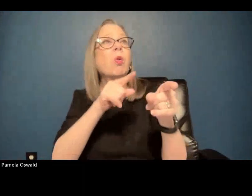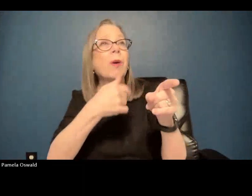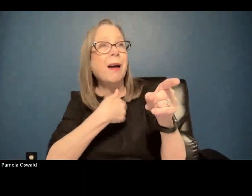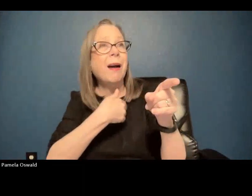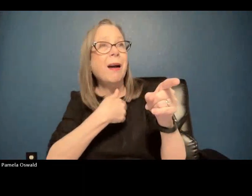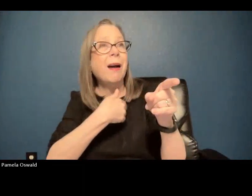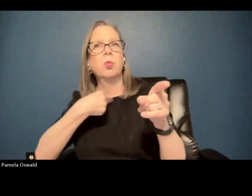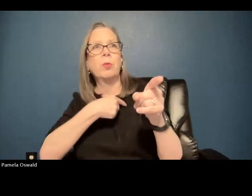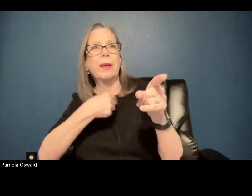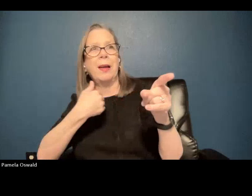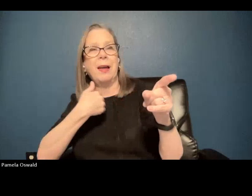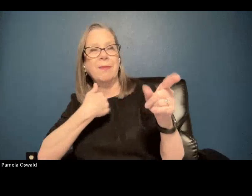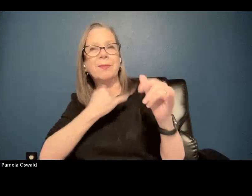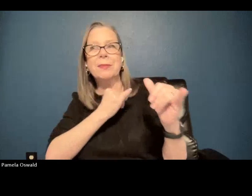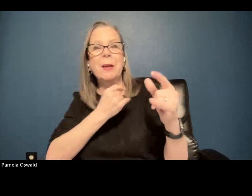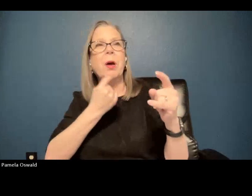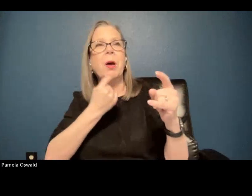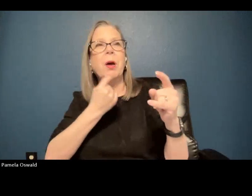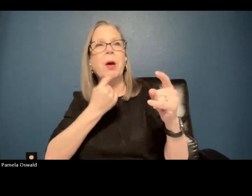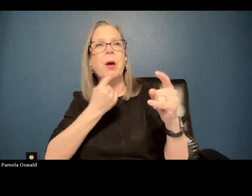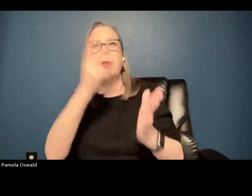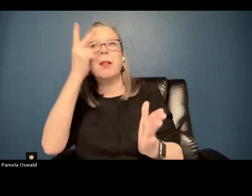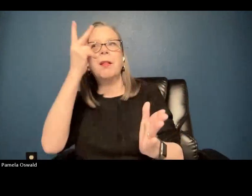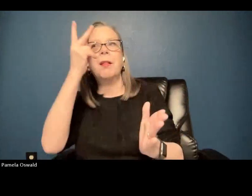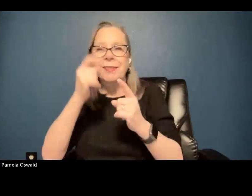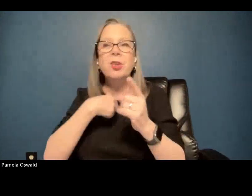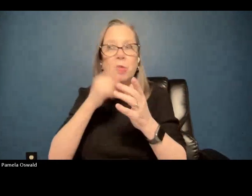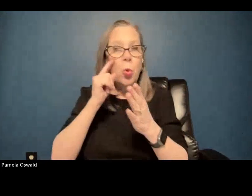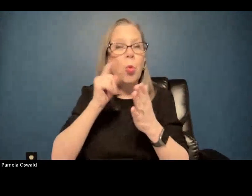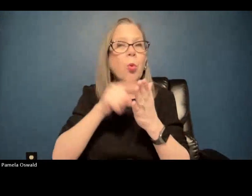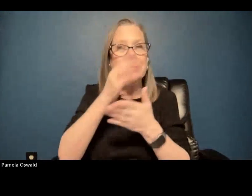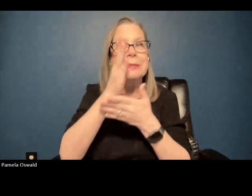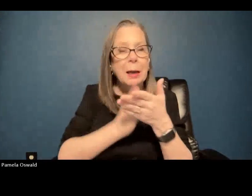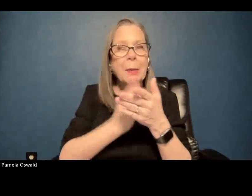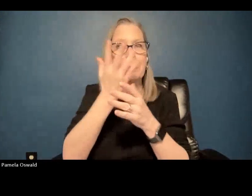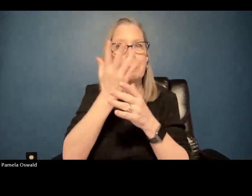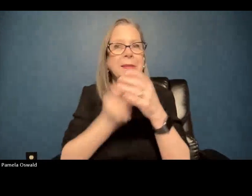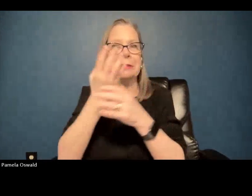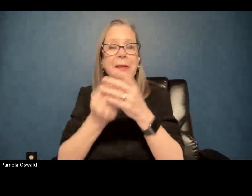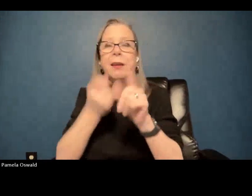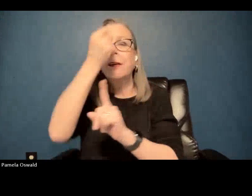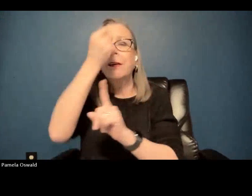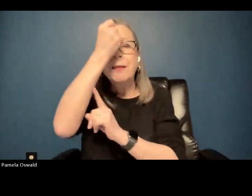And that's where we found that there were there were gaps, right? I know that I'm not a subject matter expert on, you know,